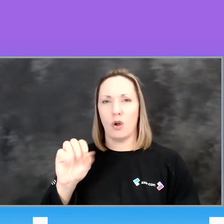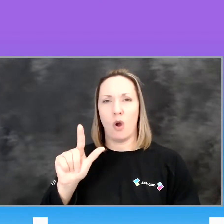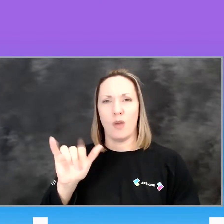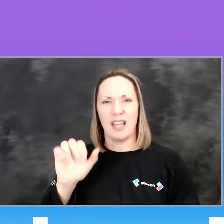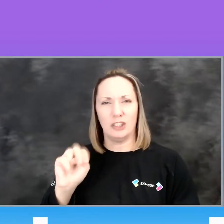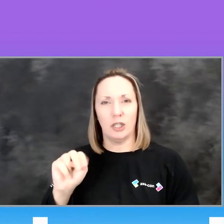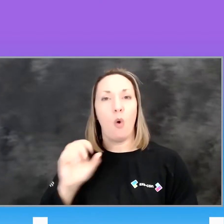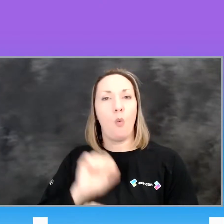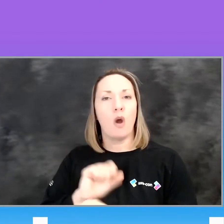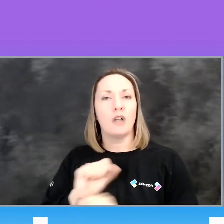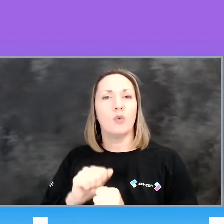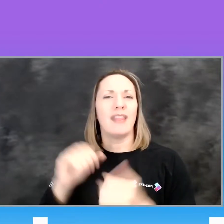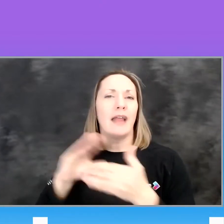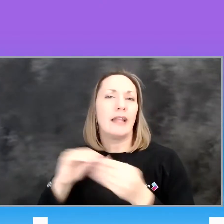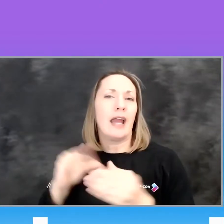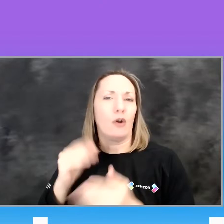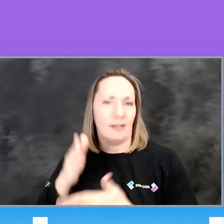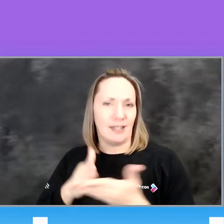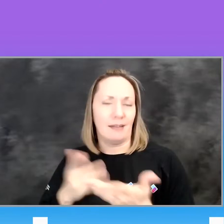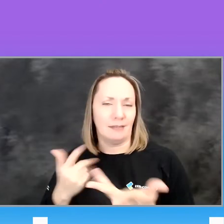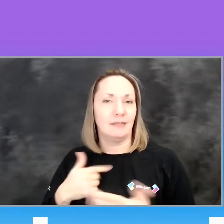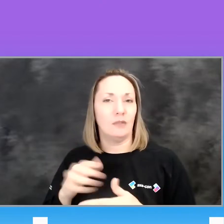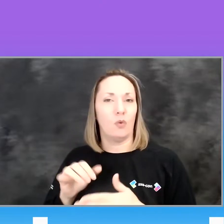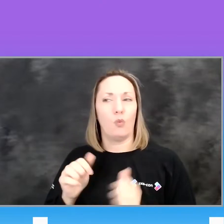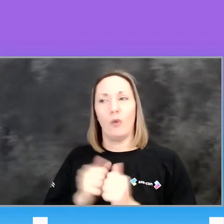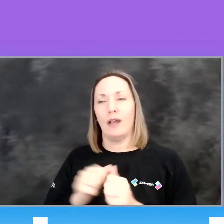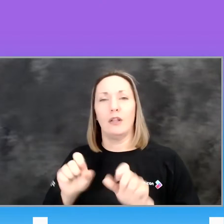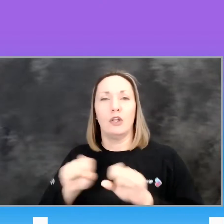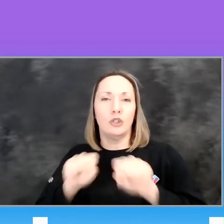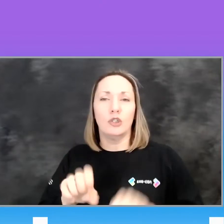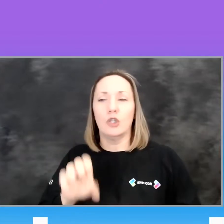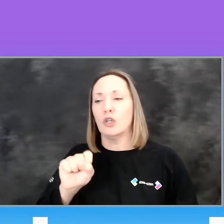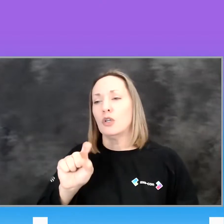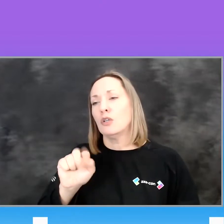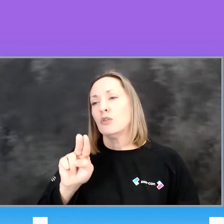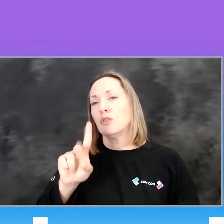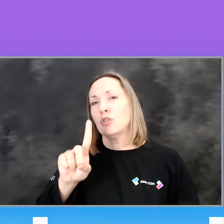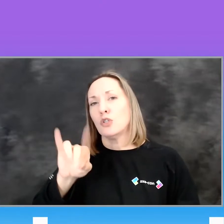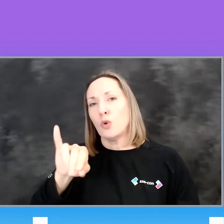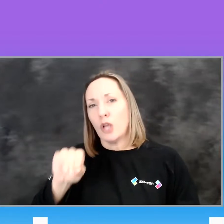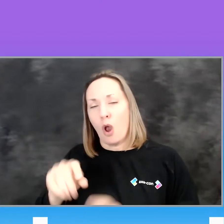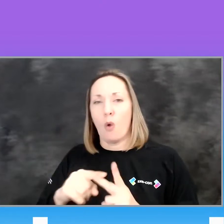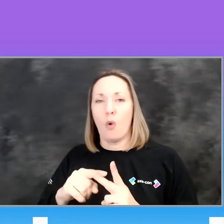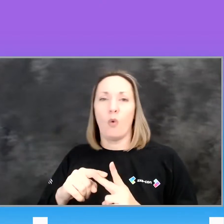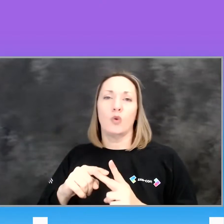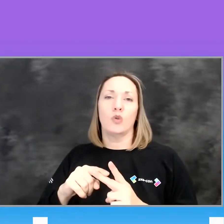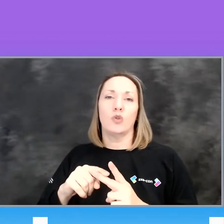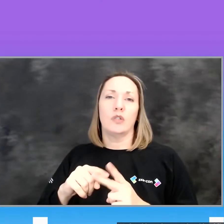with on the narrative side of film, which studios and with